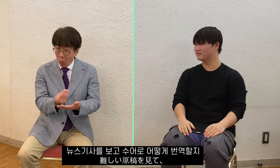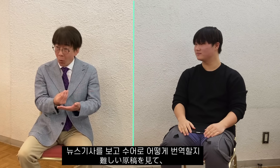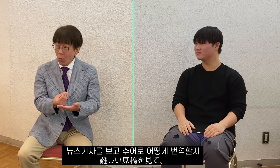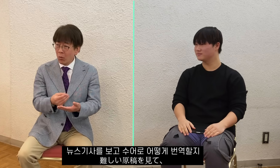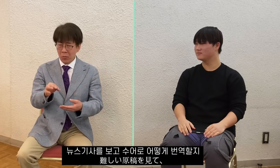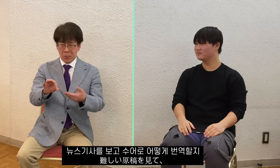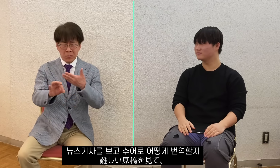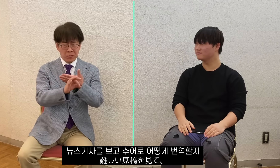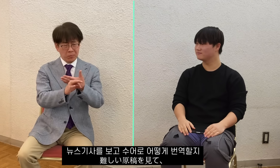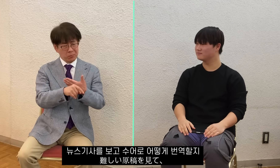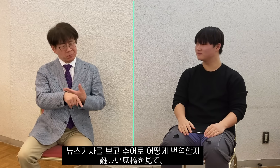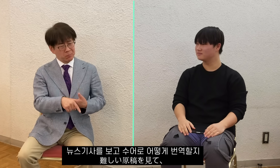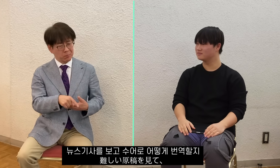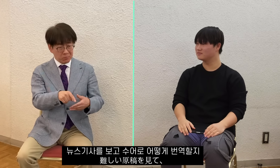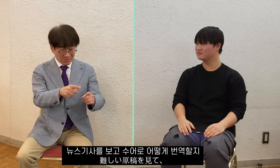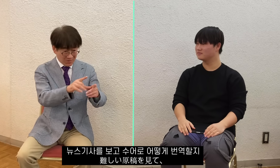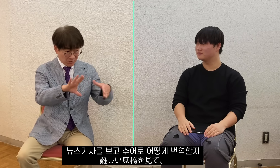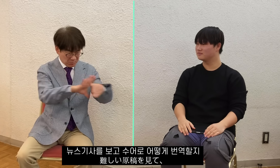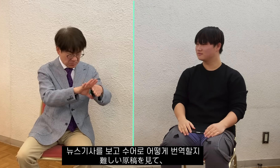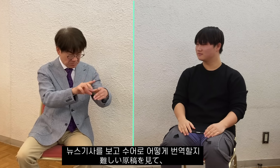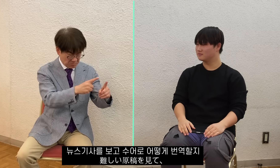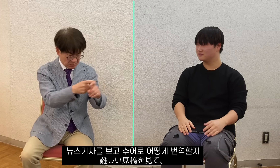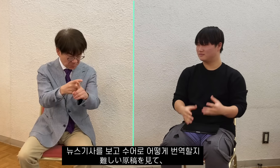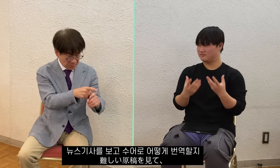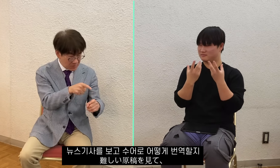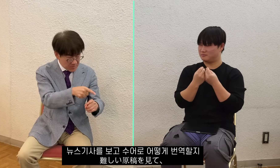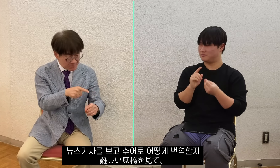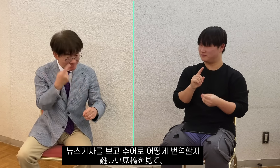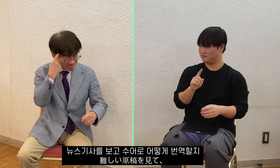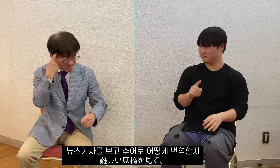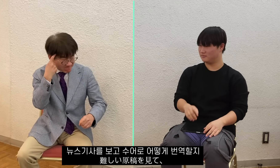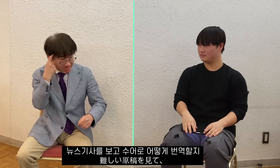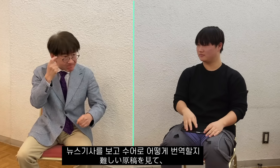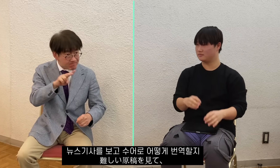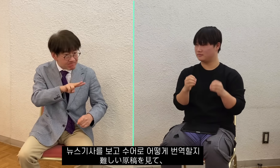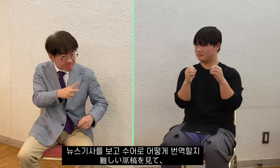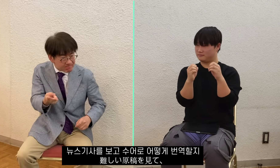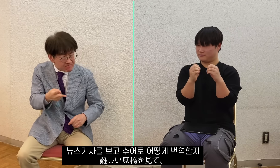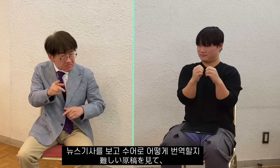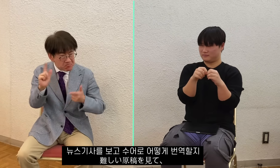I enjoy reading news articles and thinking